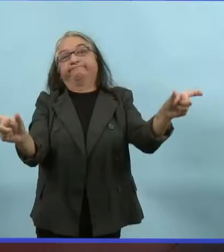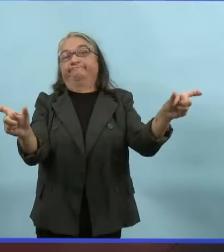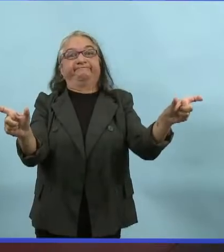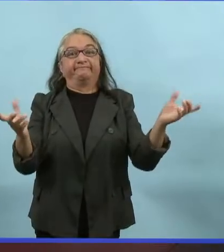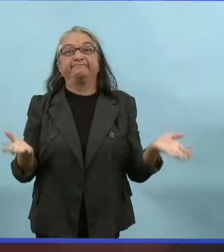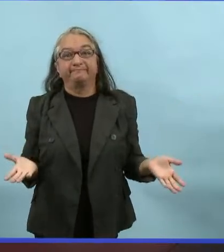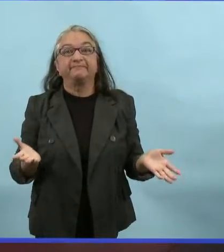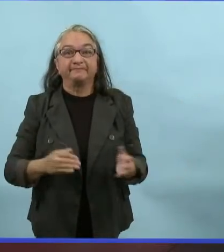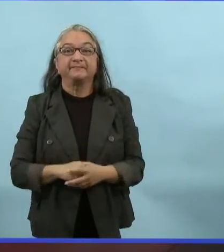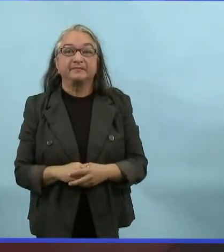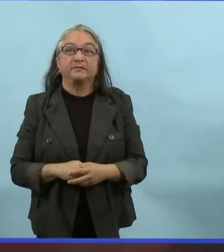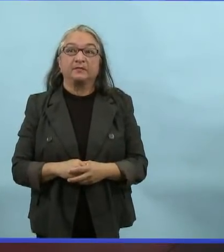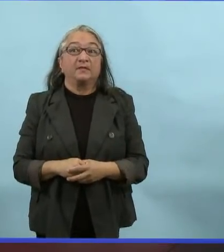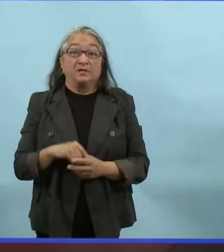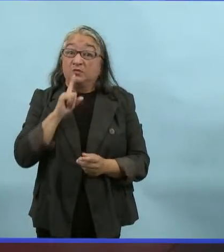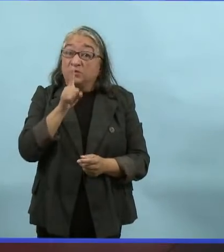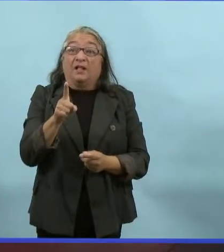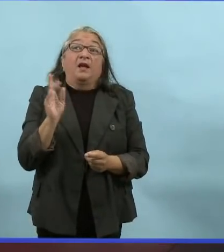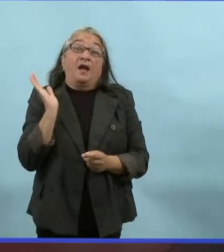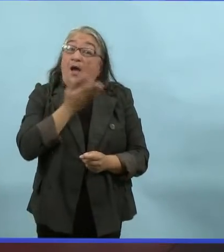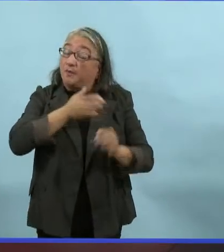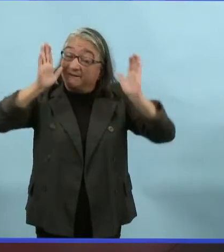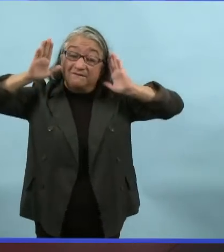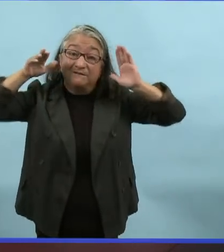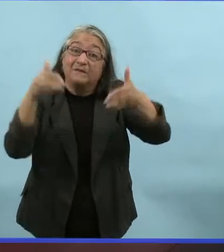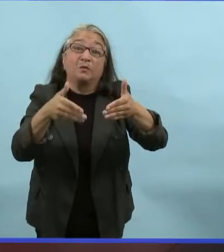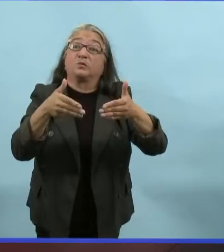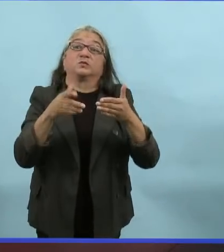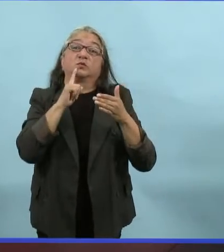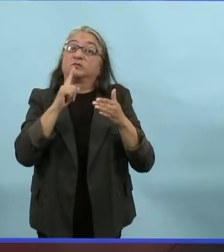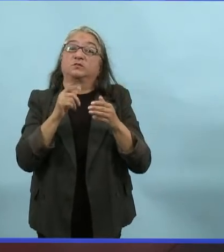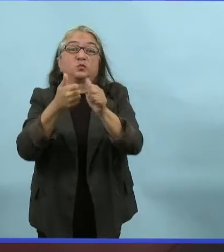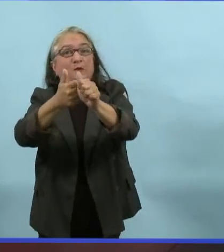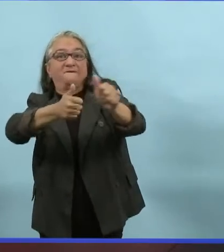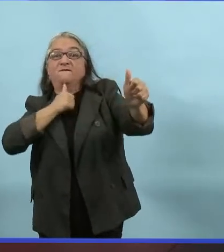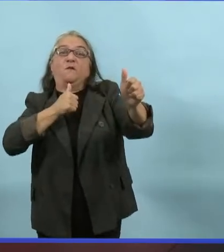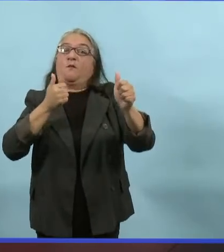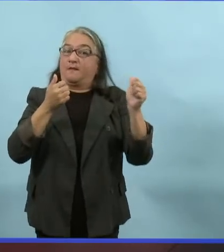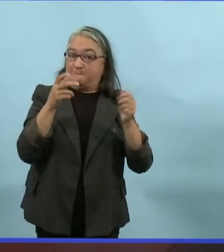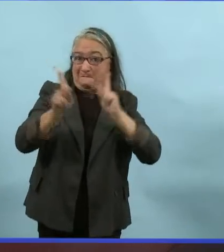not have those severe outcomes to ensure our health care system is there for all Manitobans